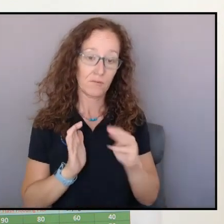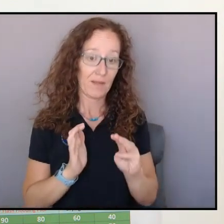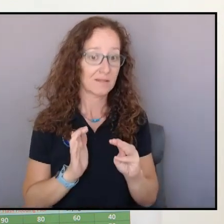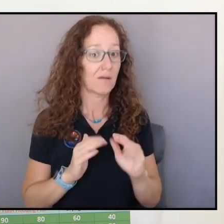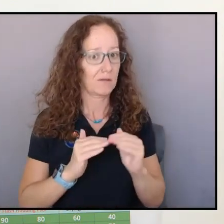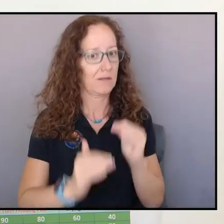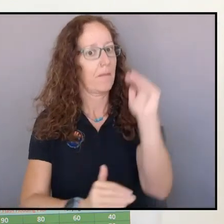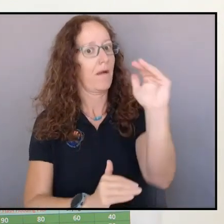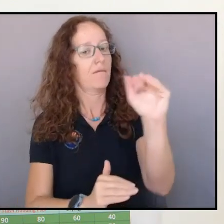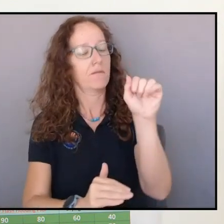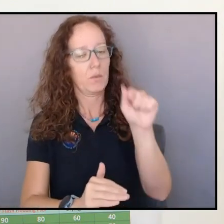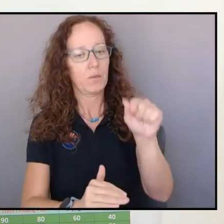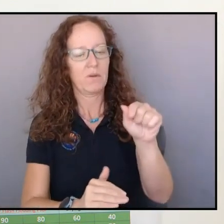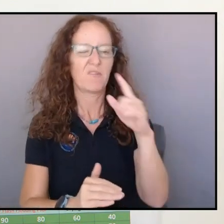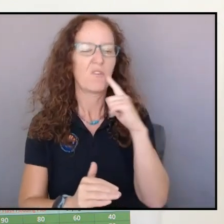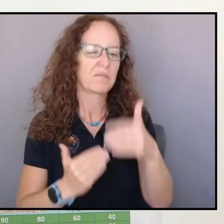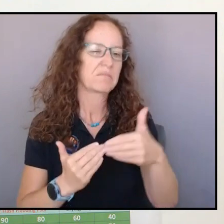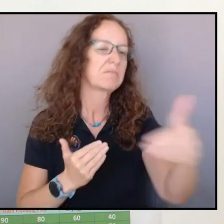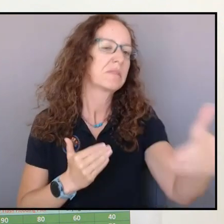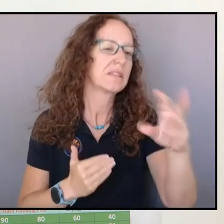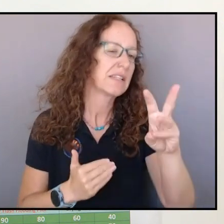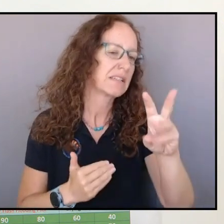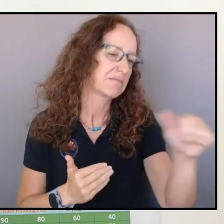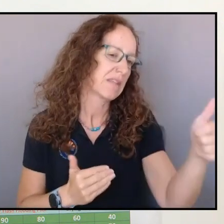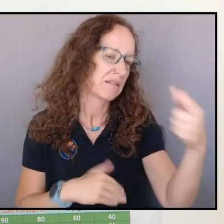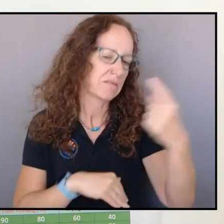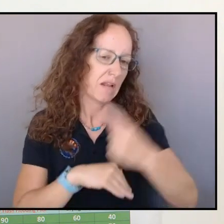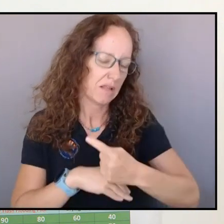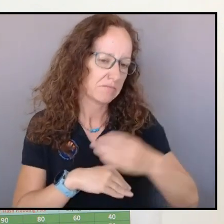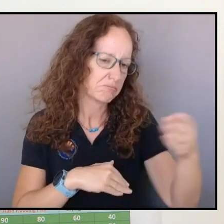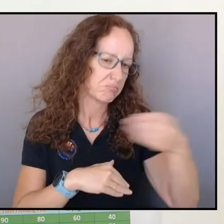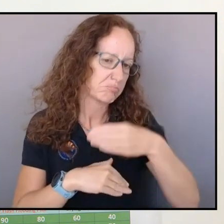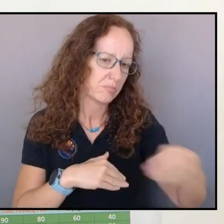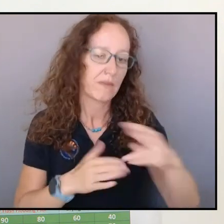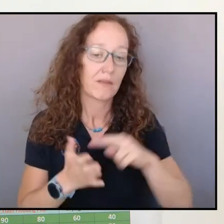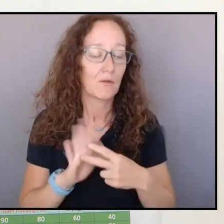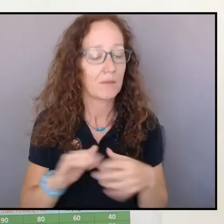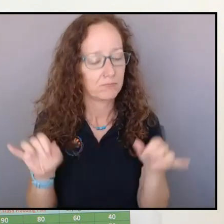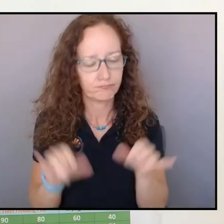is nothing really going to change in this pattern. We're going to continue to see those isolated afternoon showers and